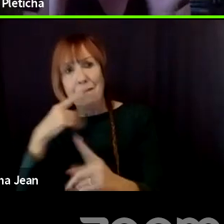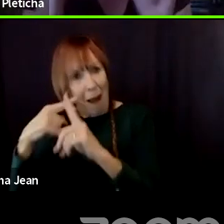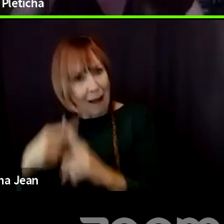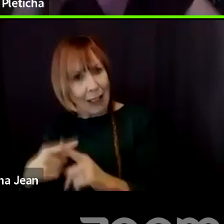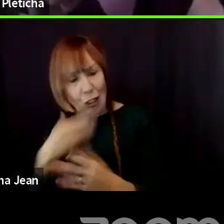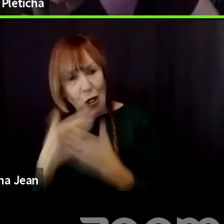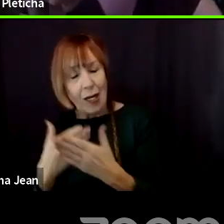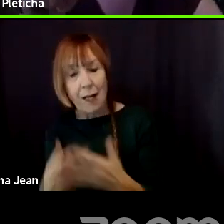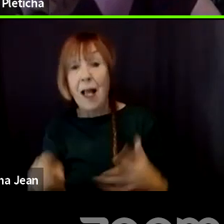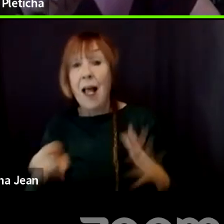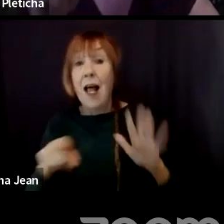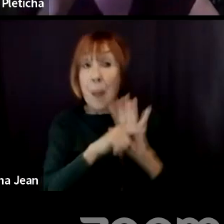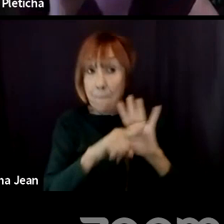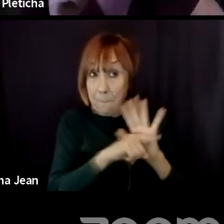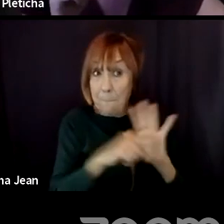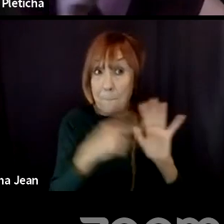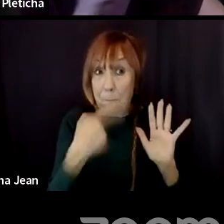My bad. Yeah.